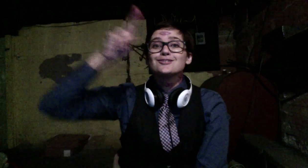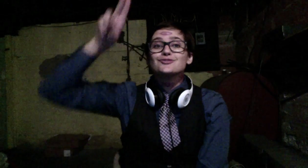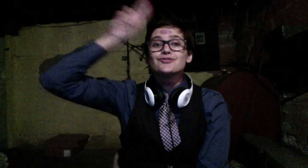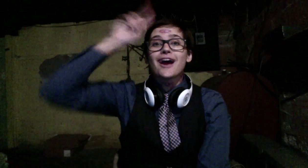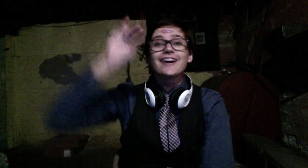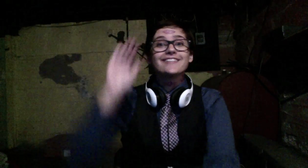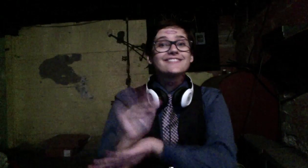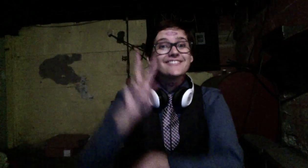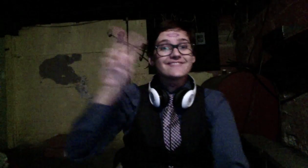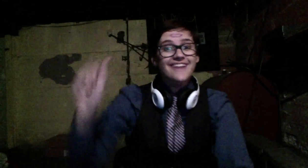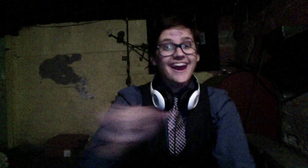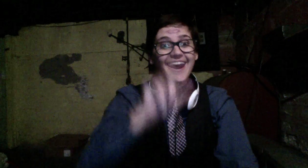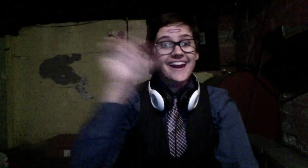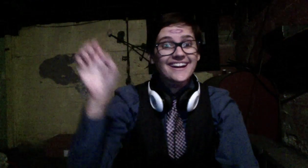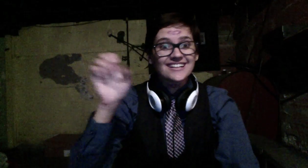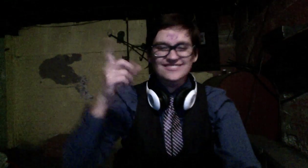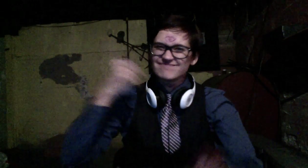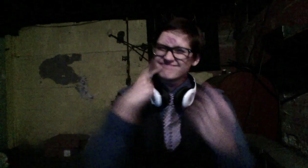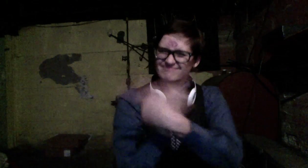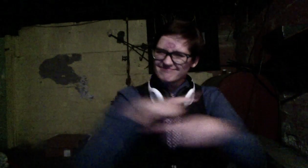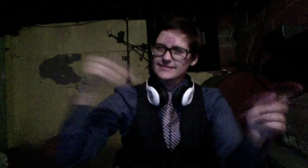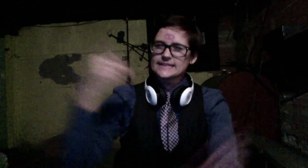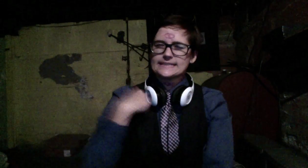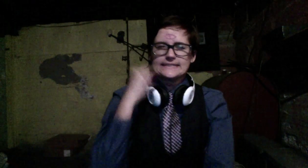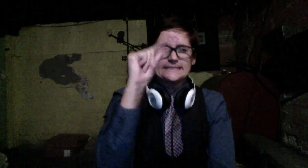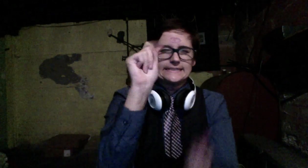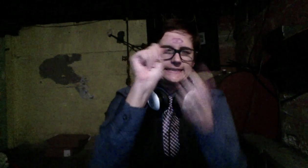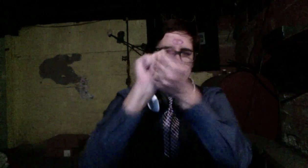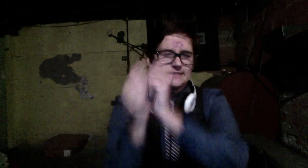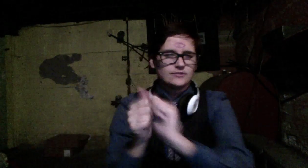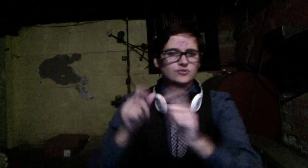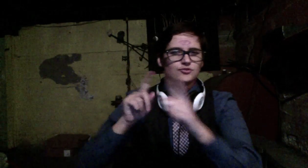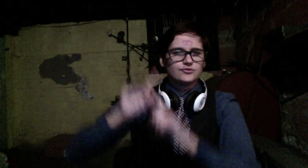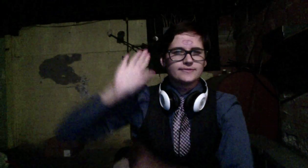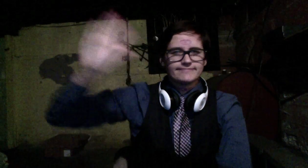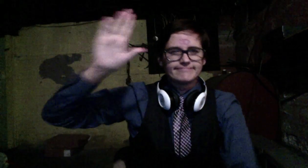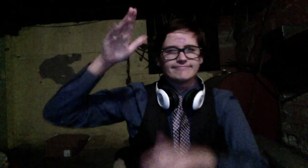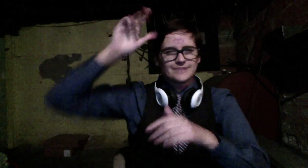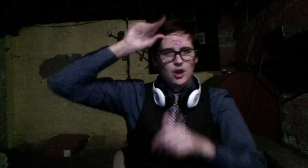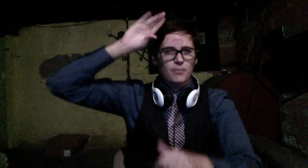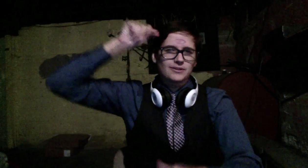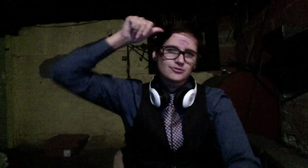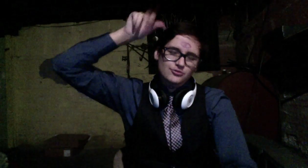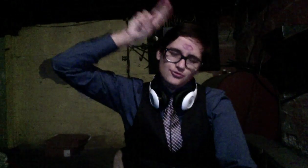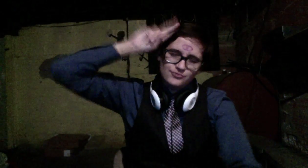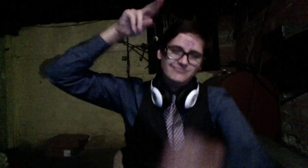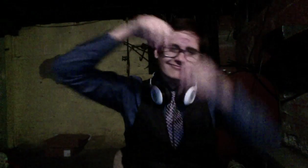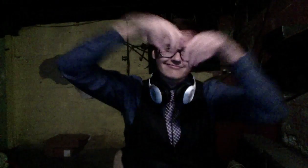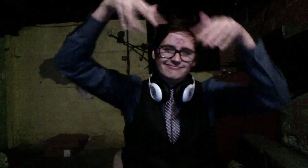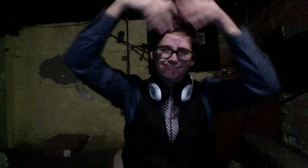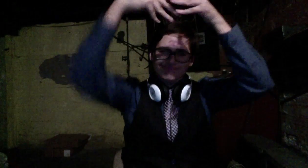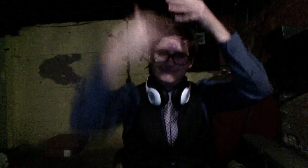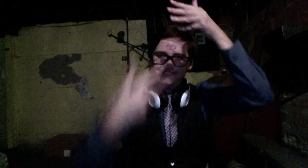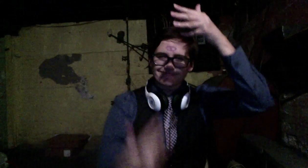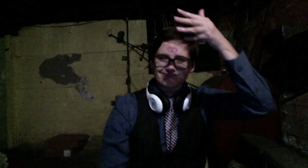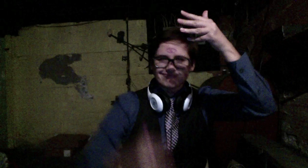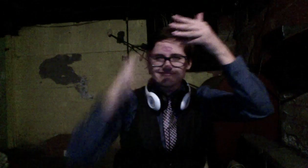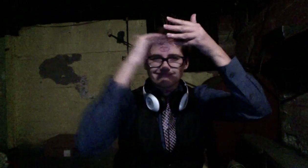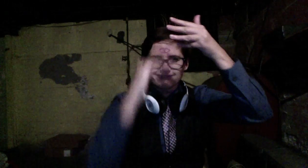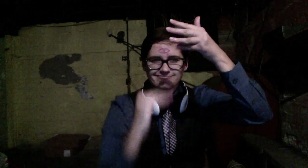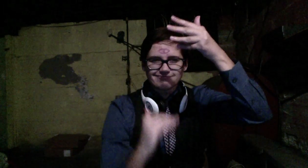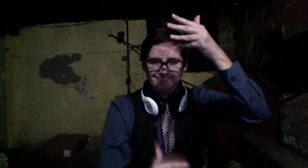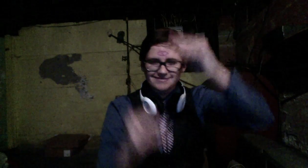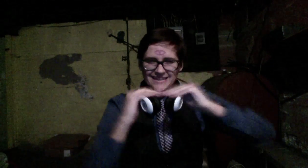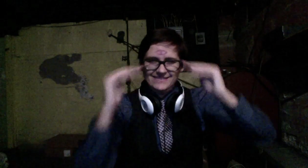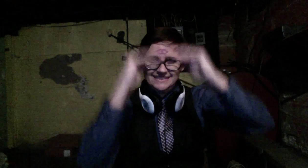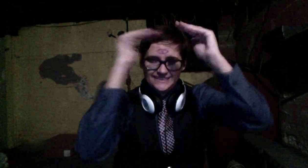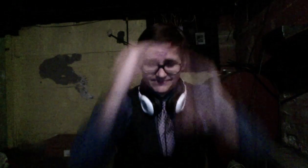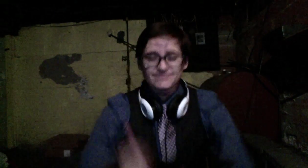BOY-SCOUT NIGHT V-A-L-E HAVE LITTLE CHANGE BOY SCOUT LIST HIERARCHY